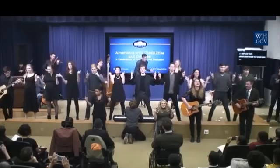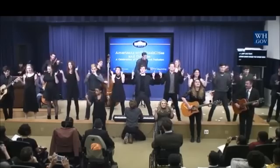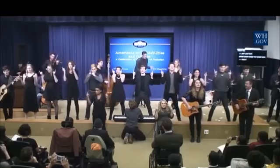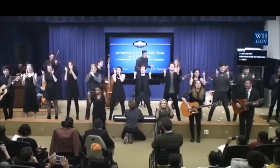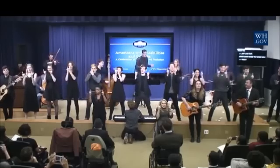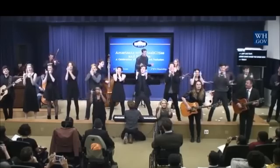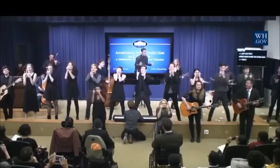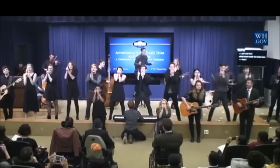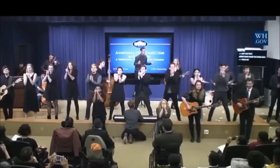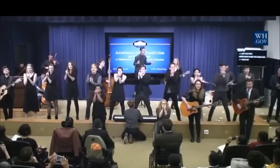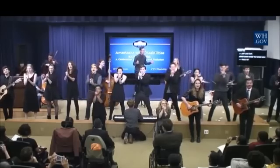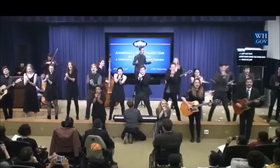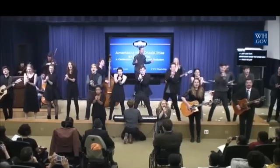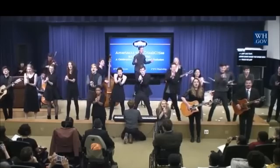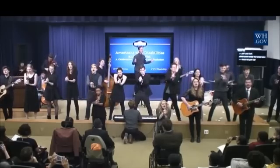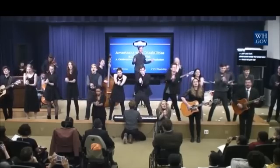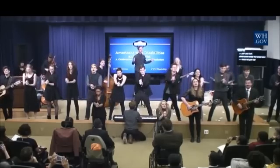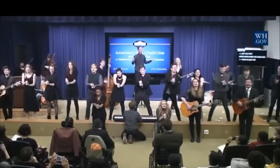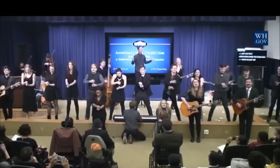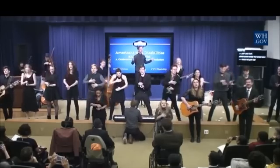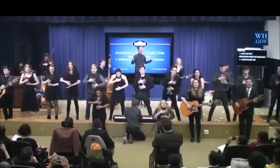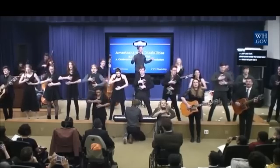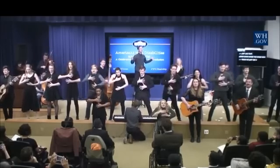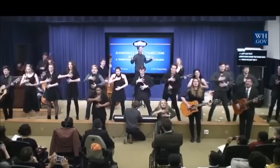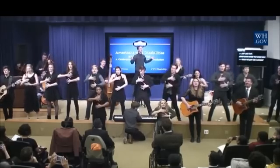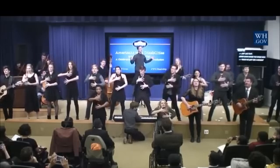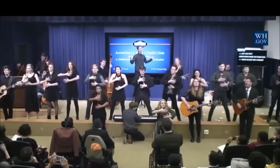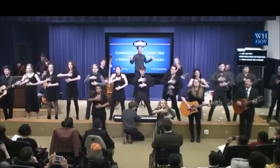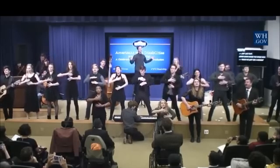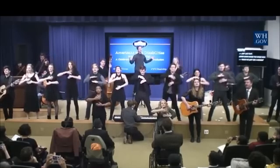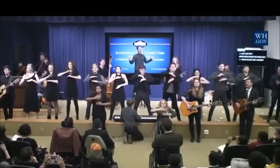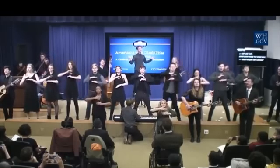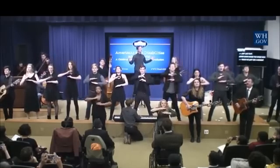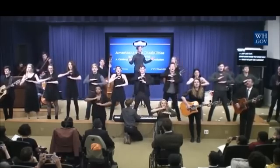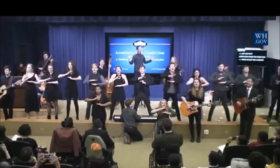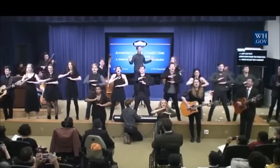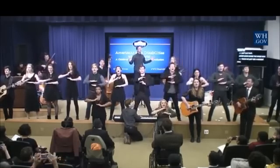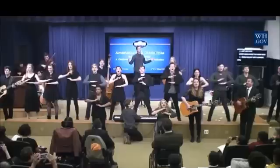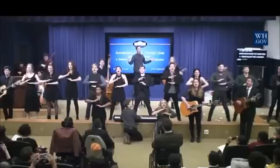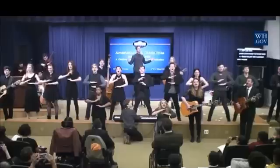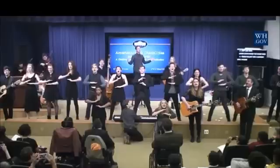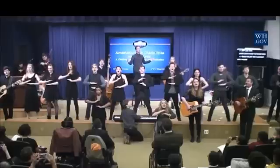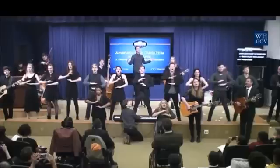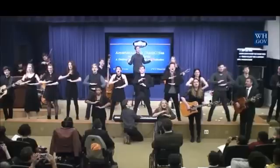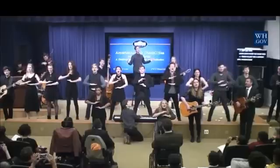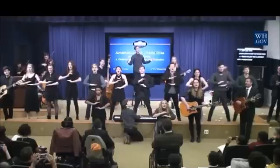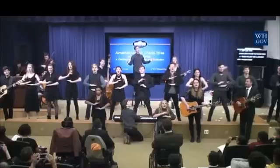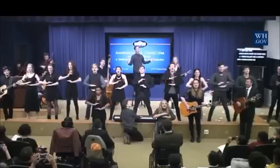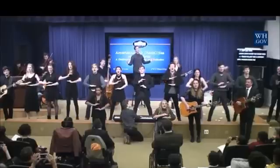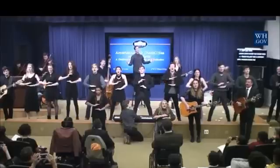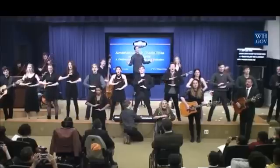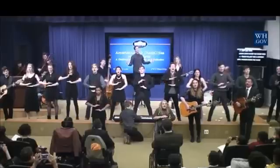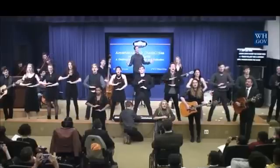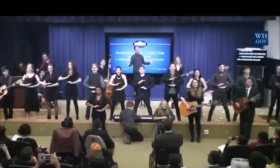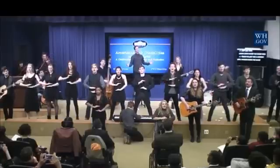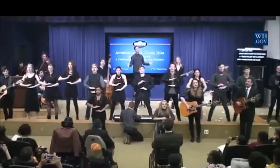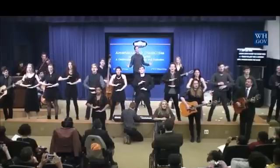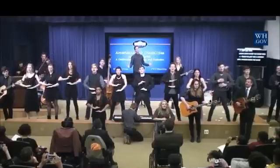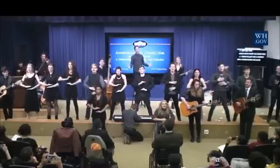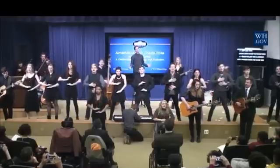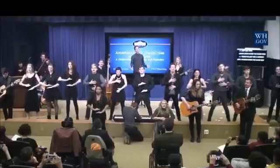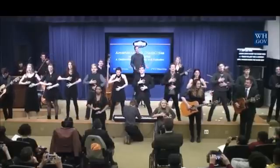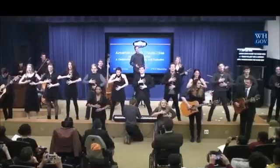We'll wander down, where the winds sigh...